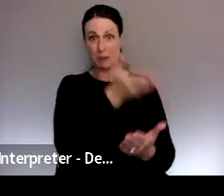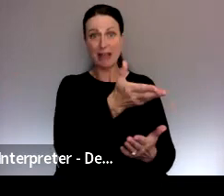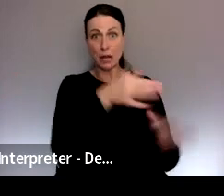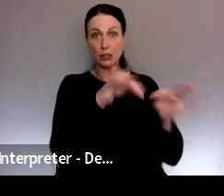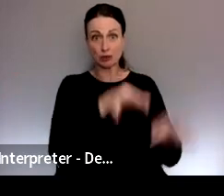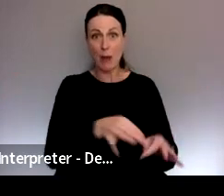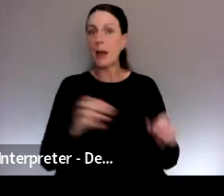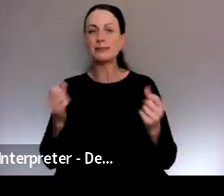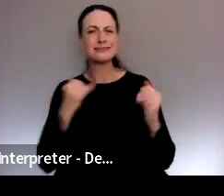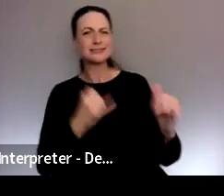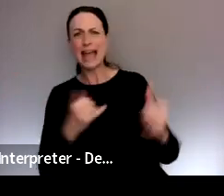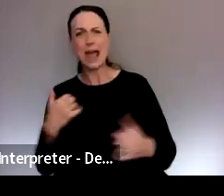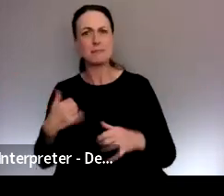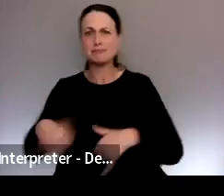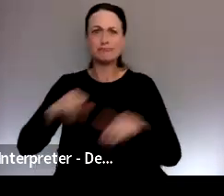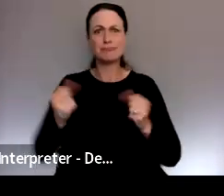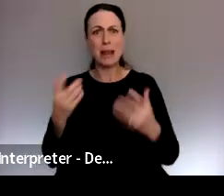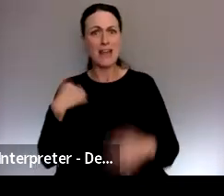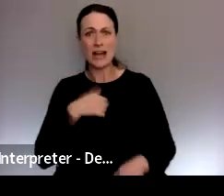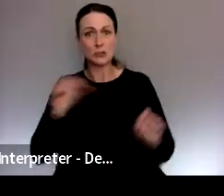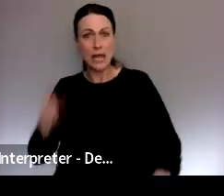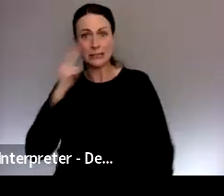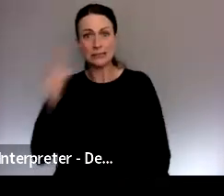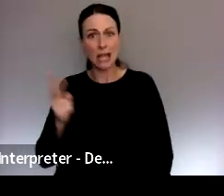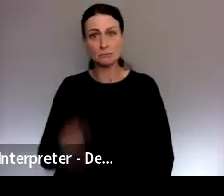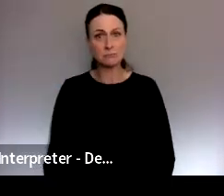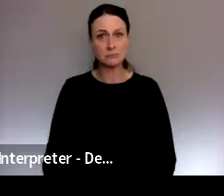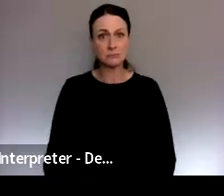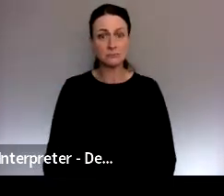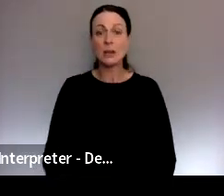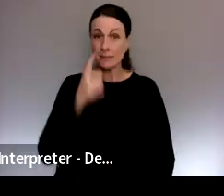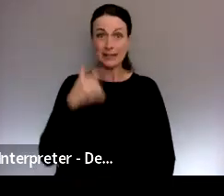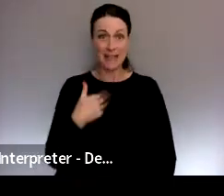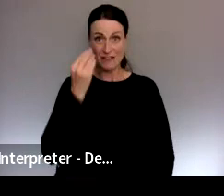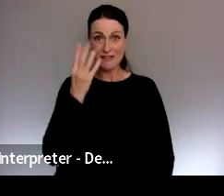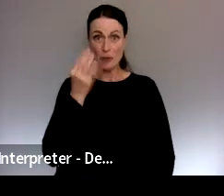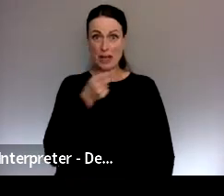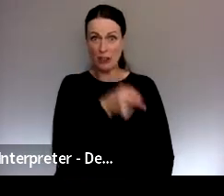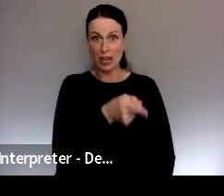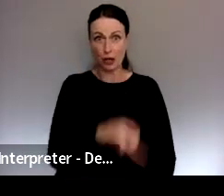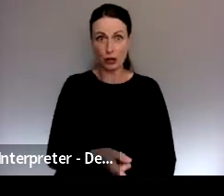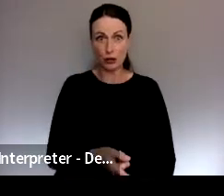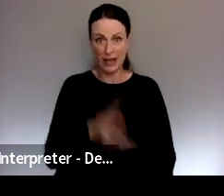much in the same way as many of us who can see, because there's information presented